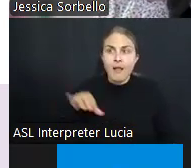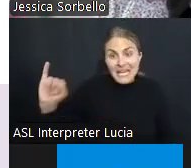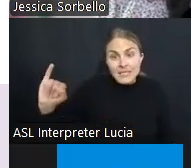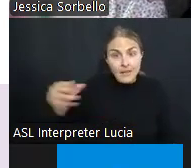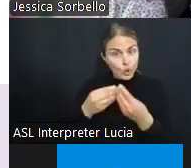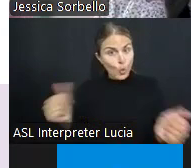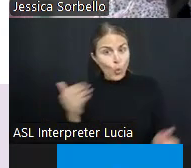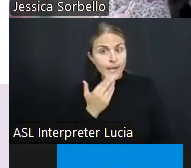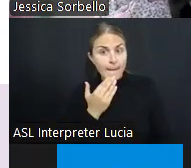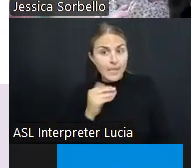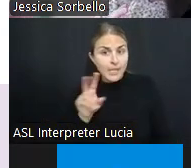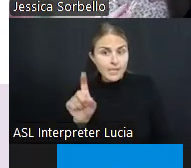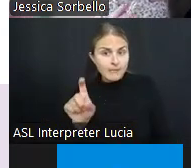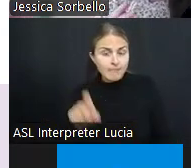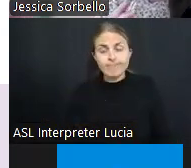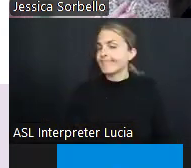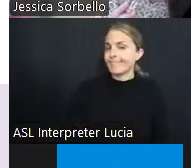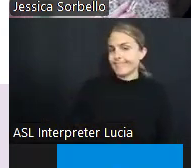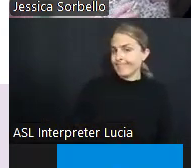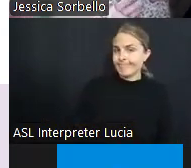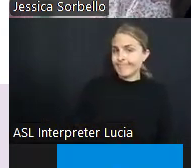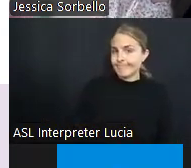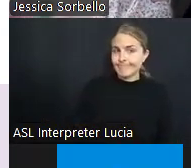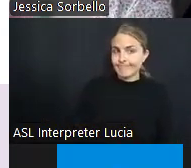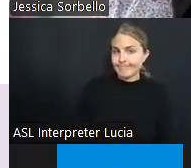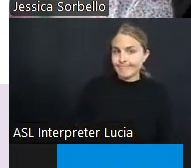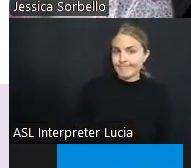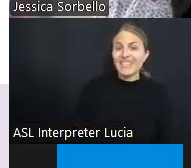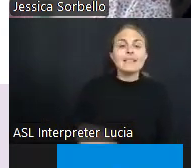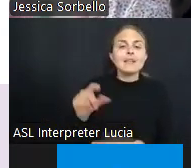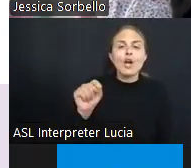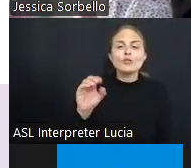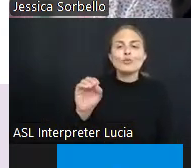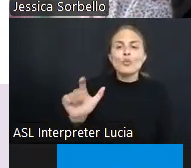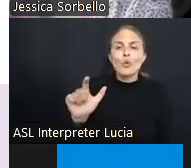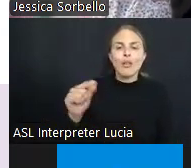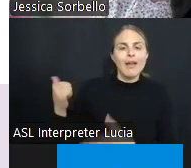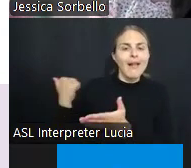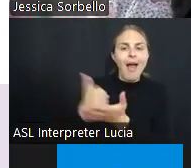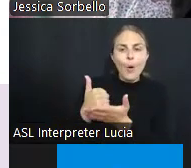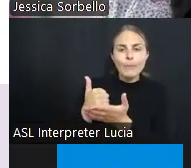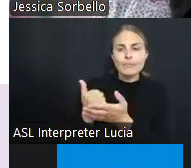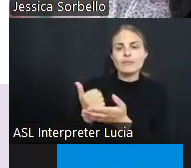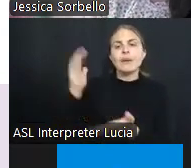It is a tool . It is a tool that manages the sugar levels in somebody with diabetes so that they can